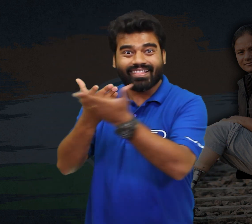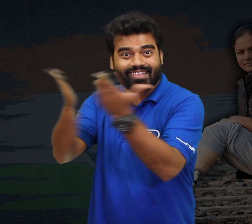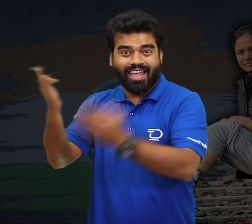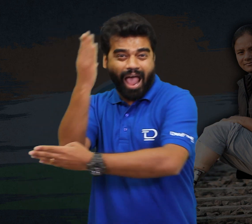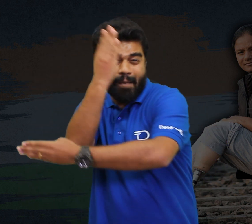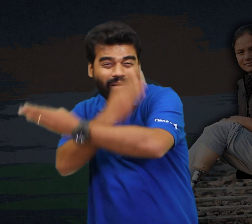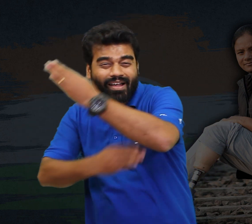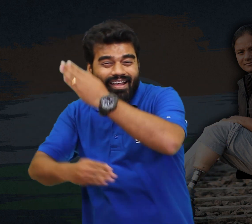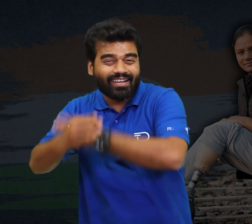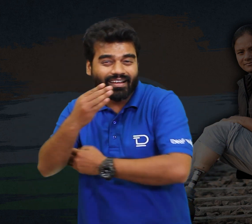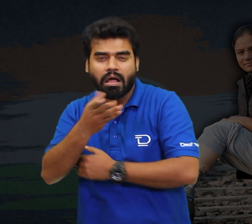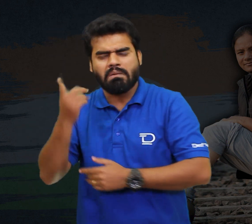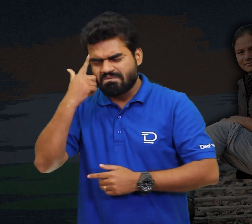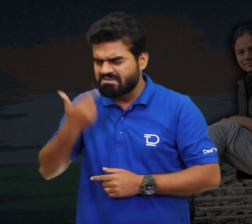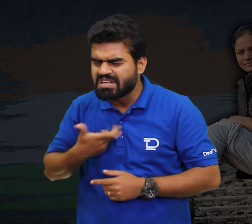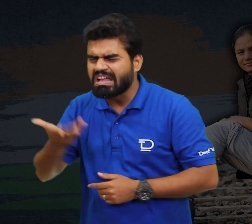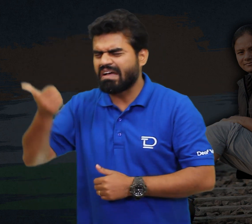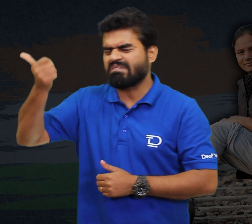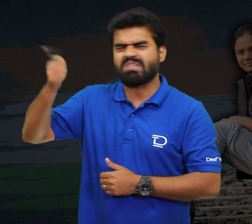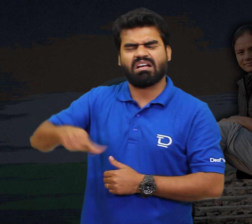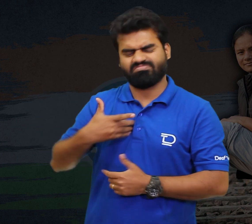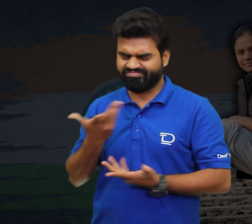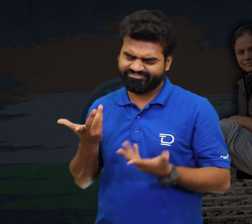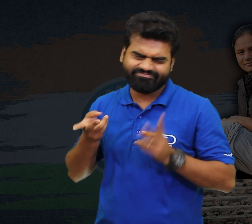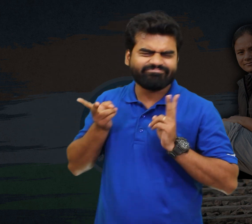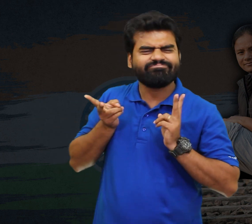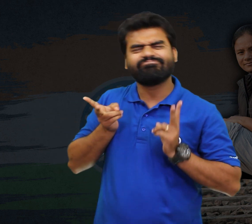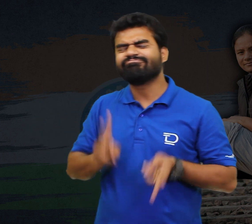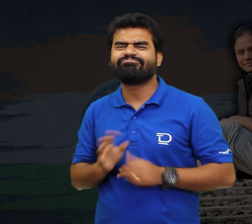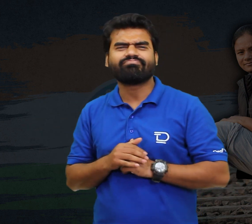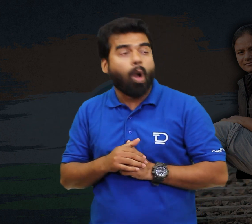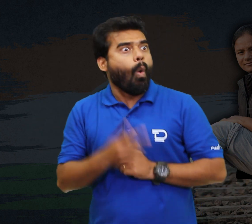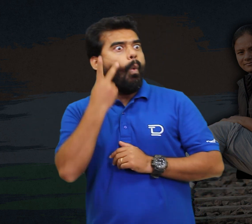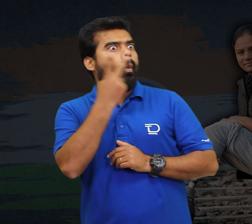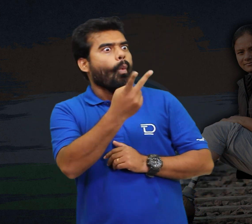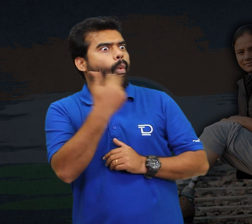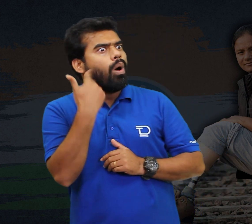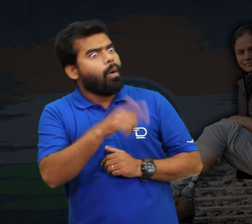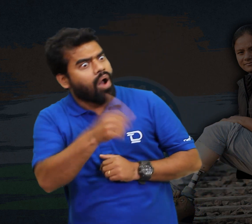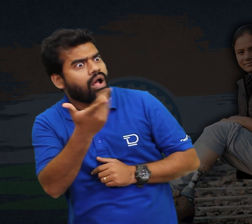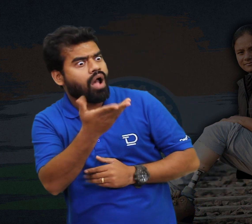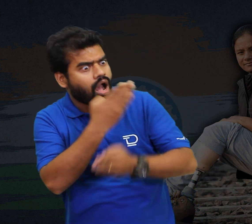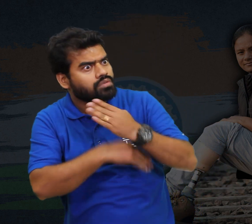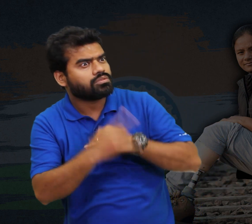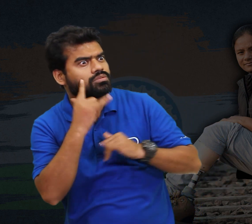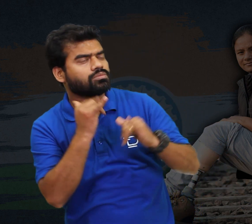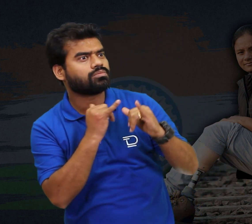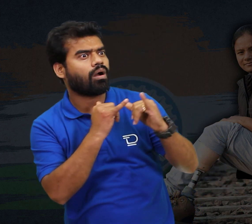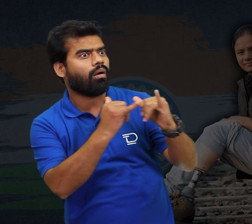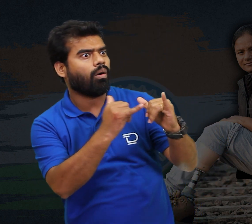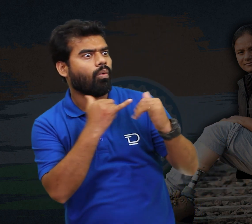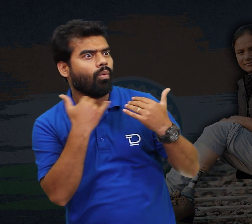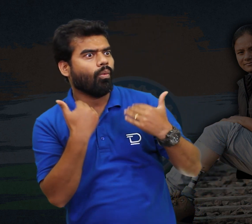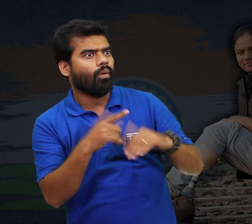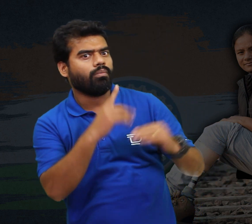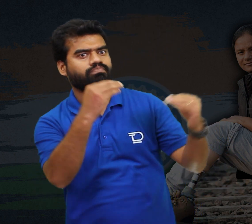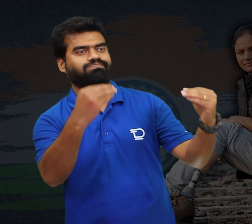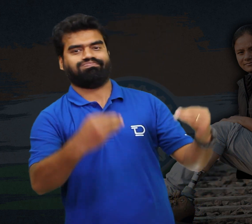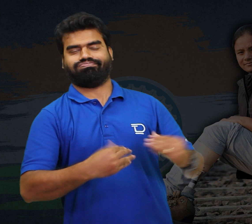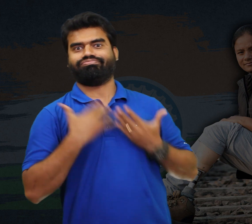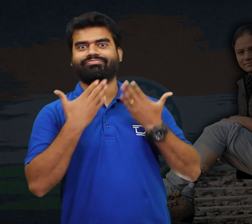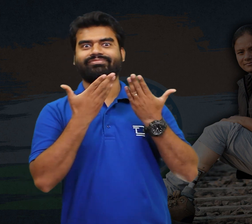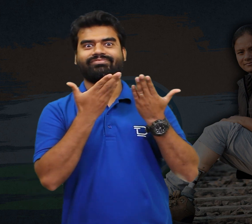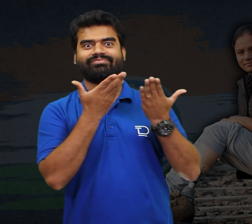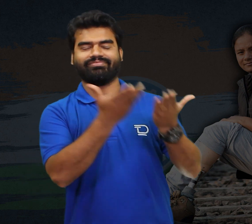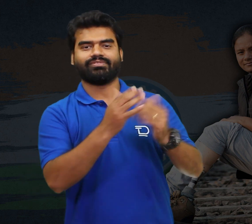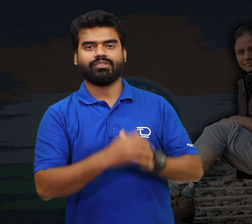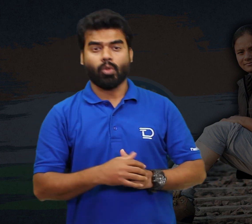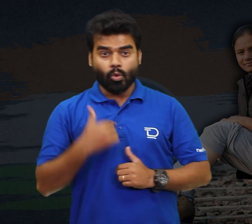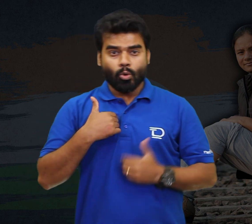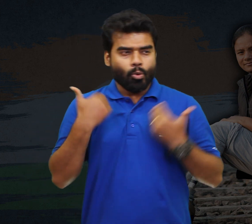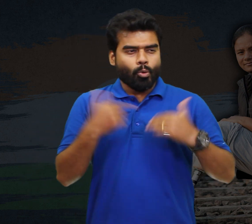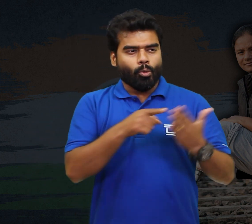She is an inspiration for all differently-abled women.